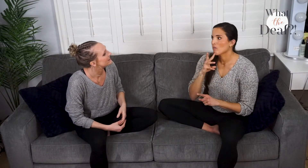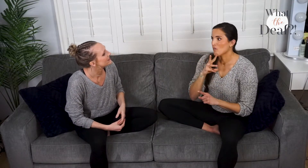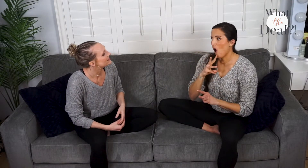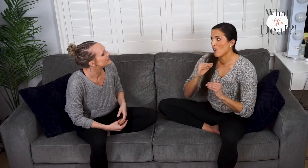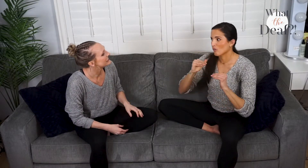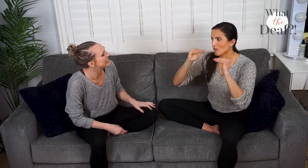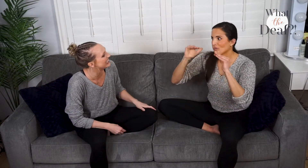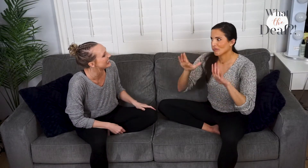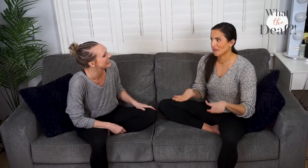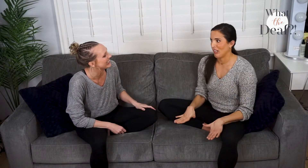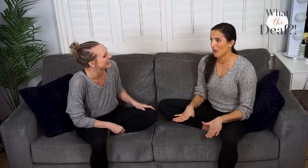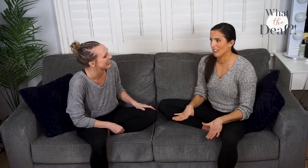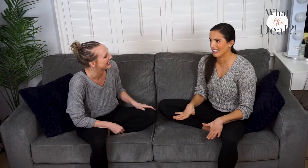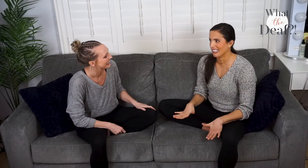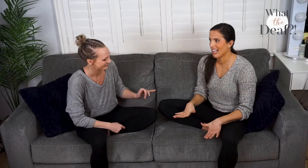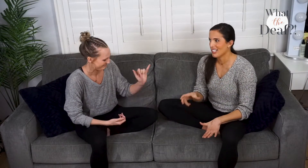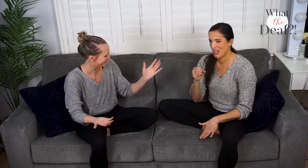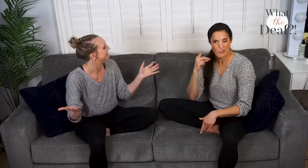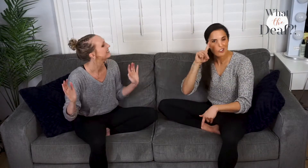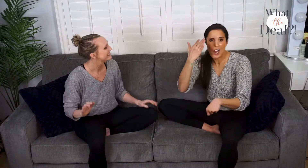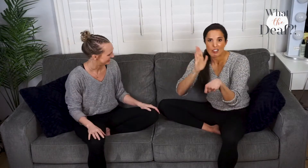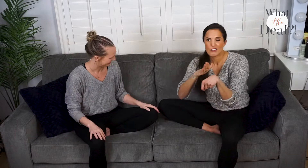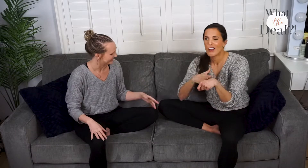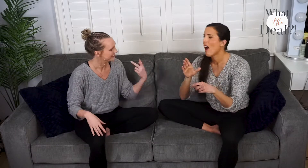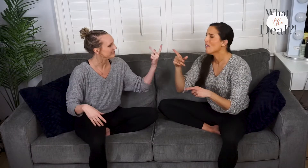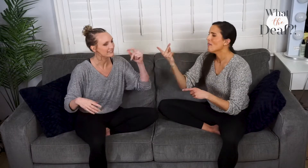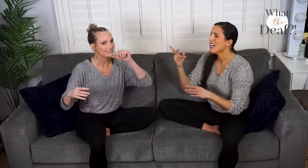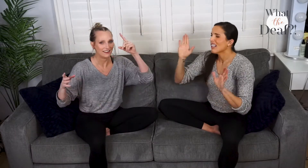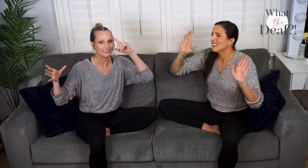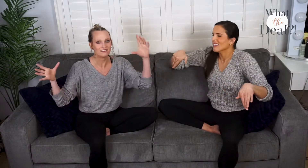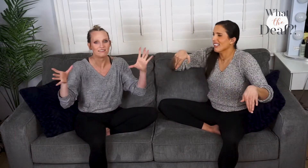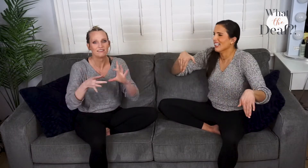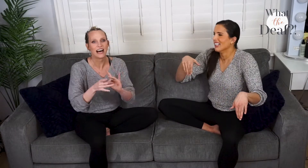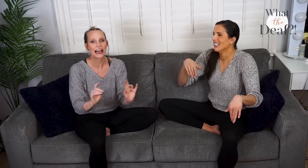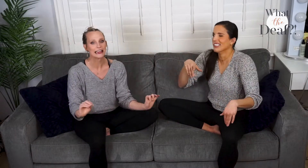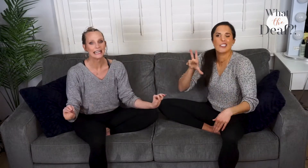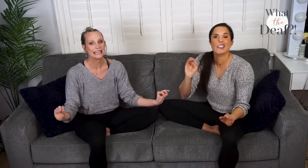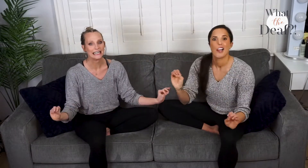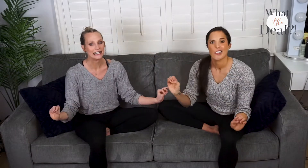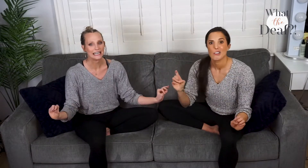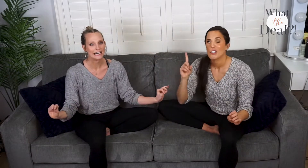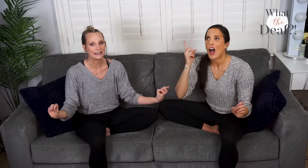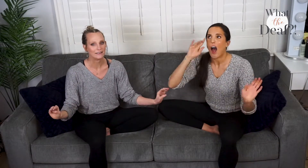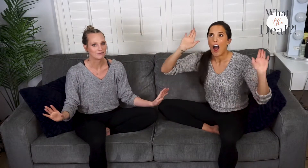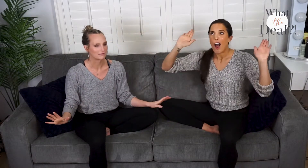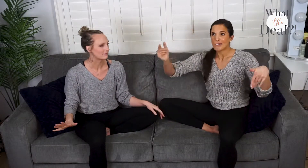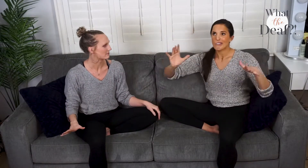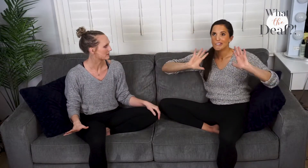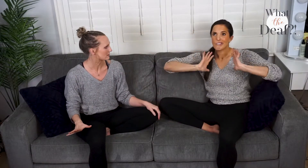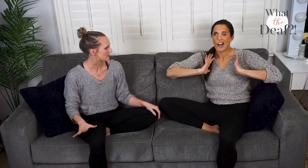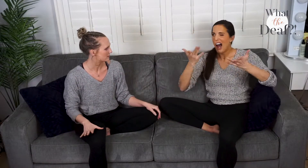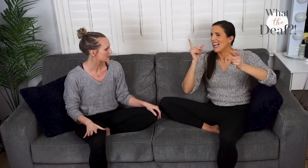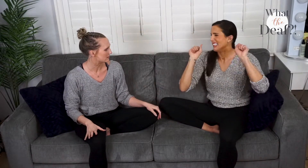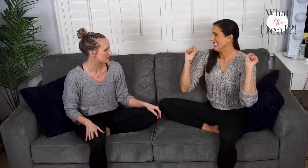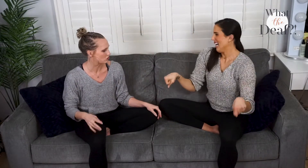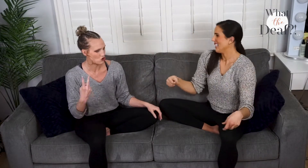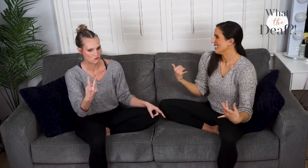the water level was really low. Yep, so just a warning. And we're like, oh no big deal. We just didn't connect the two, fine.